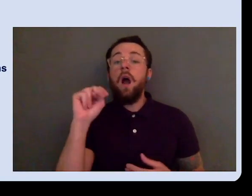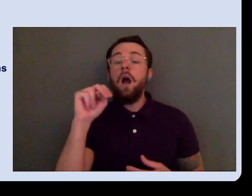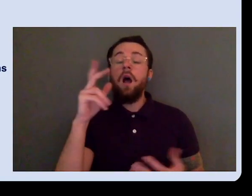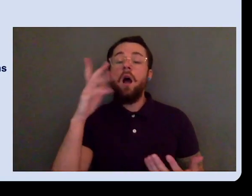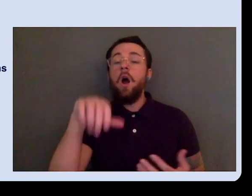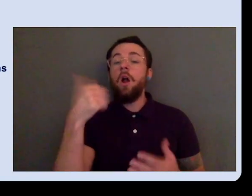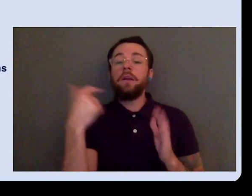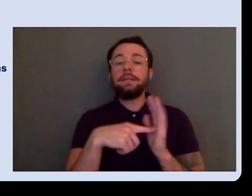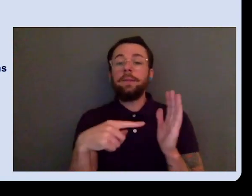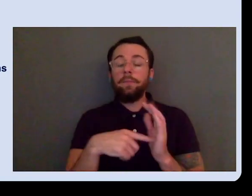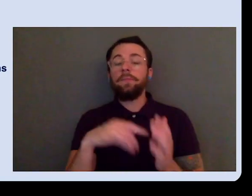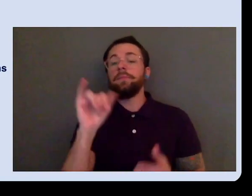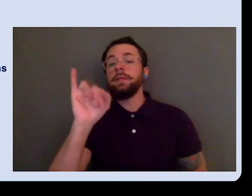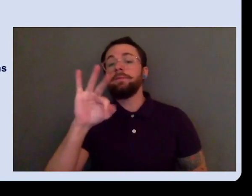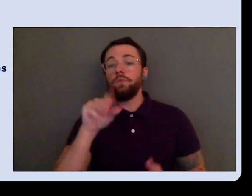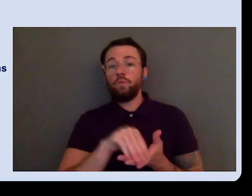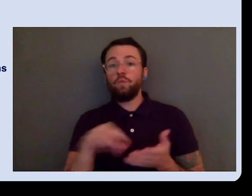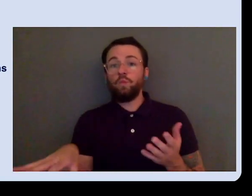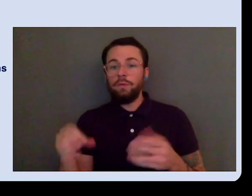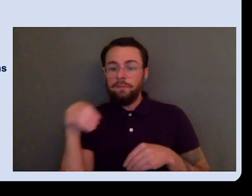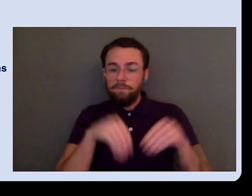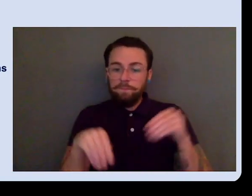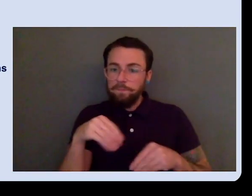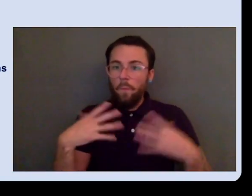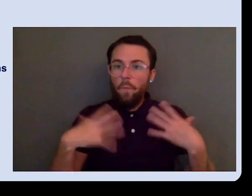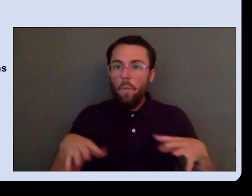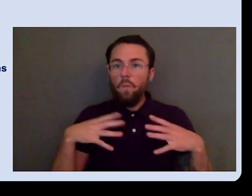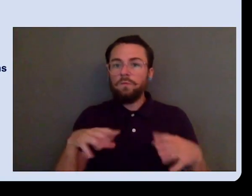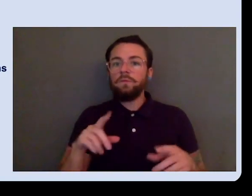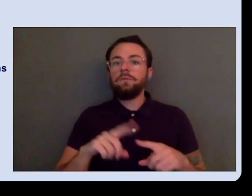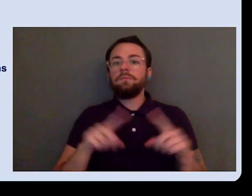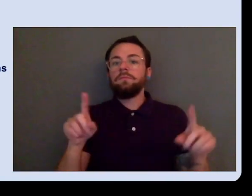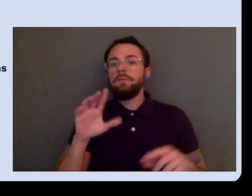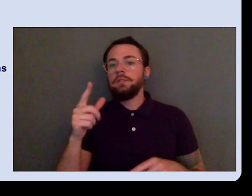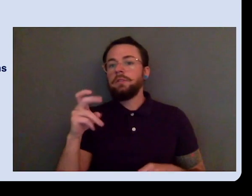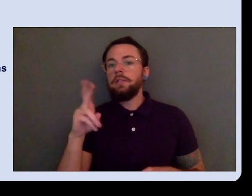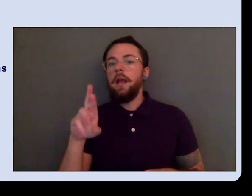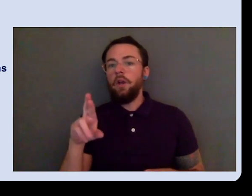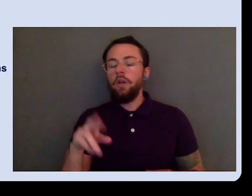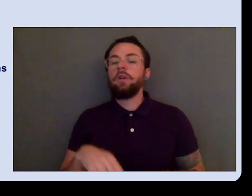This is just one example to talk about. There's a couple others.